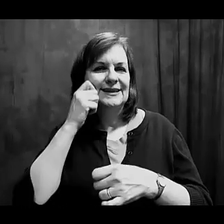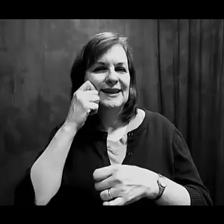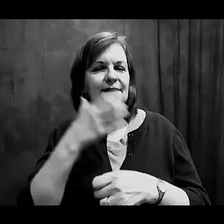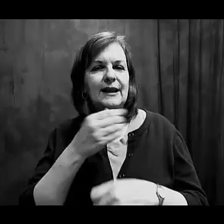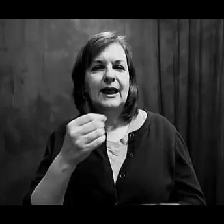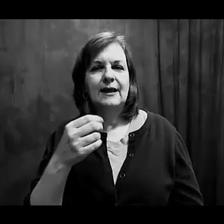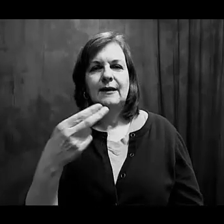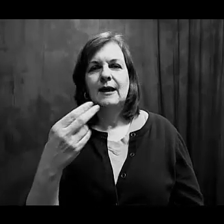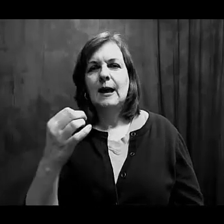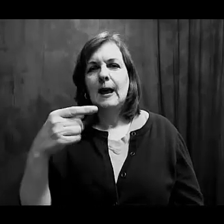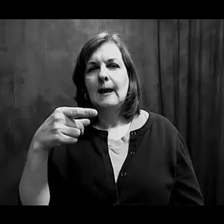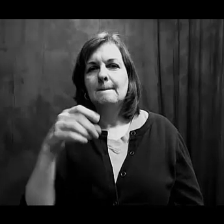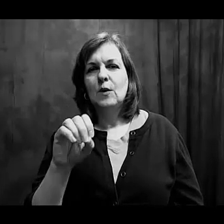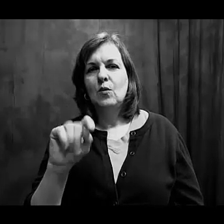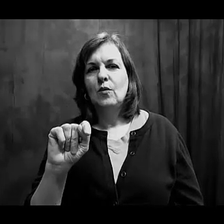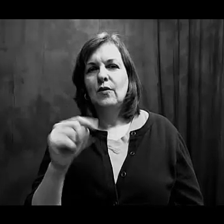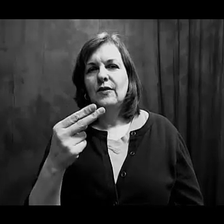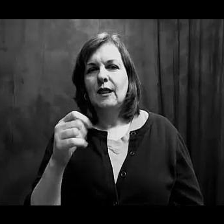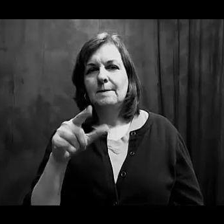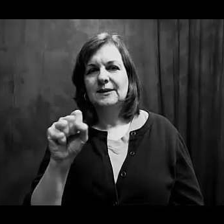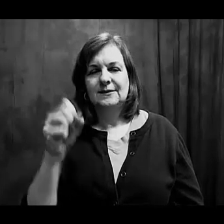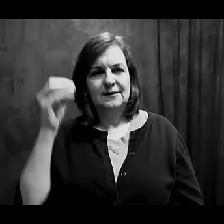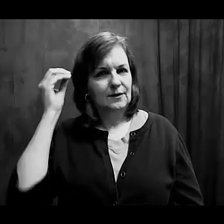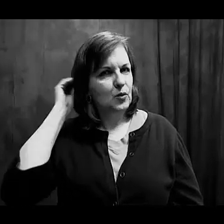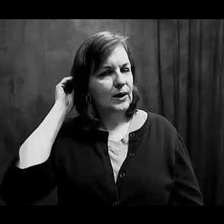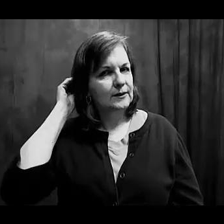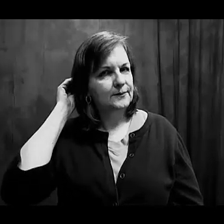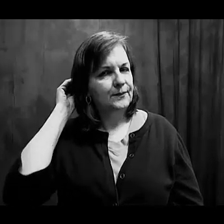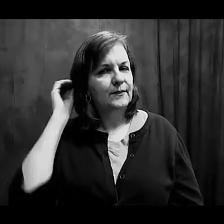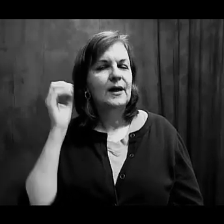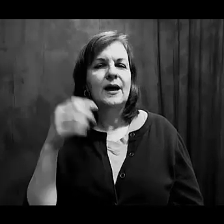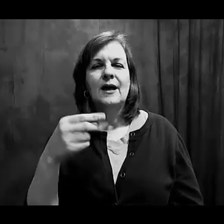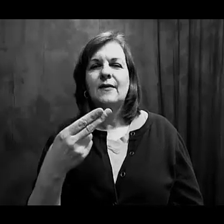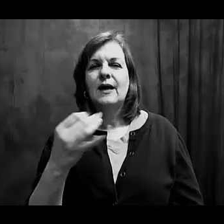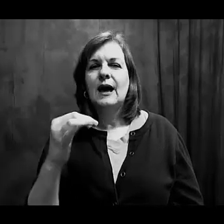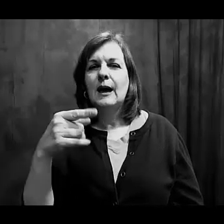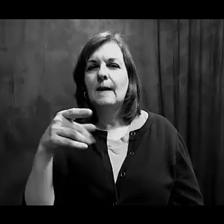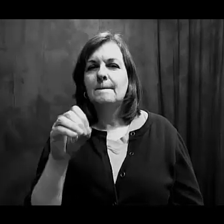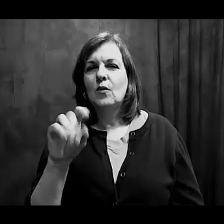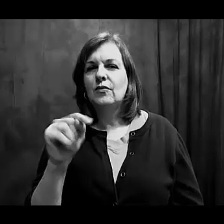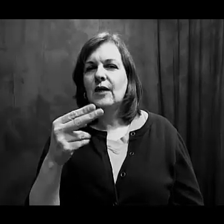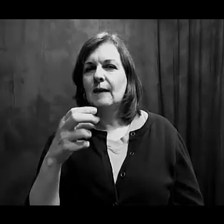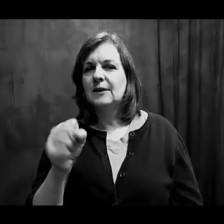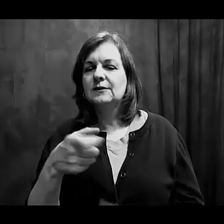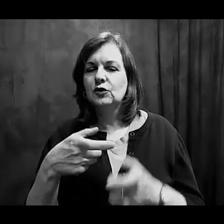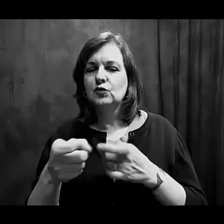remember your hypothalamus is responsible for helping to regulate your internal homeostasis